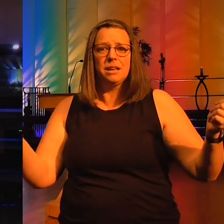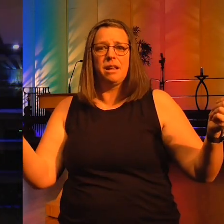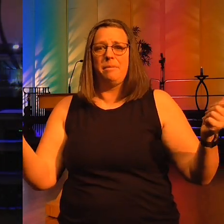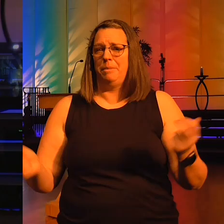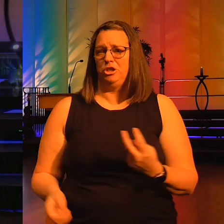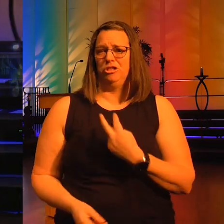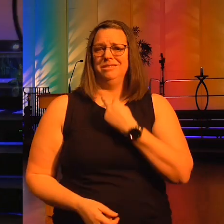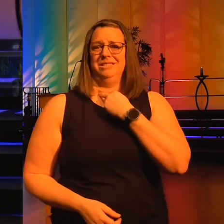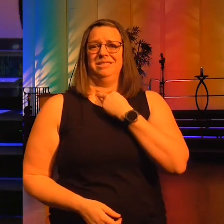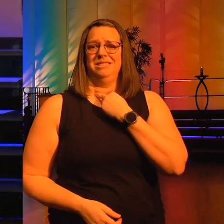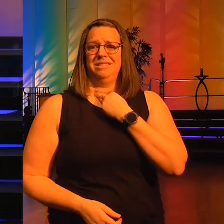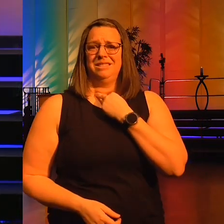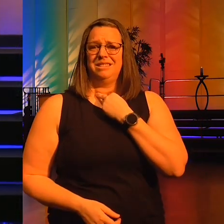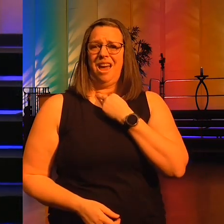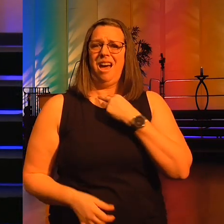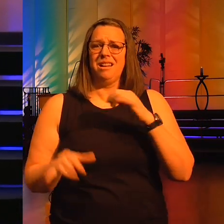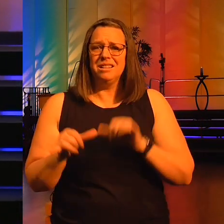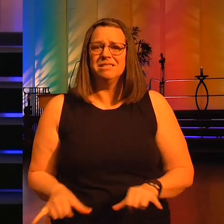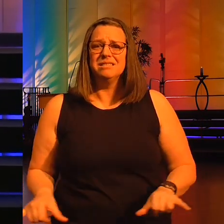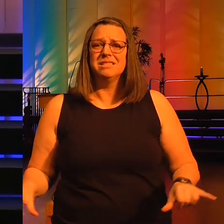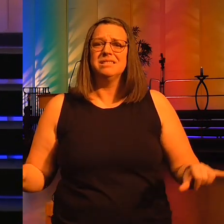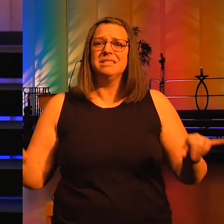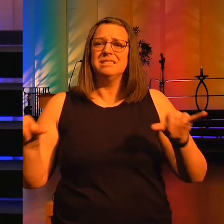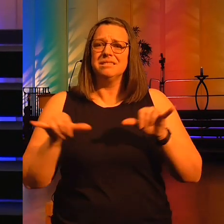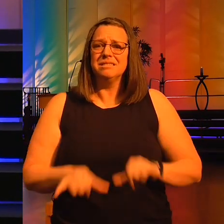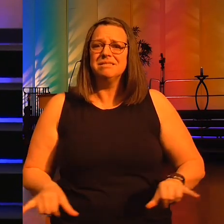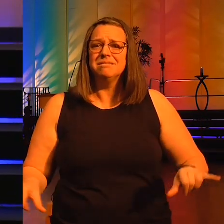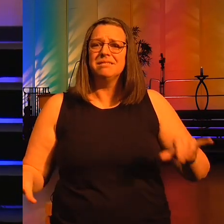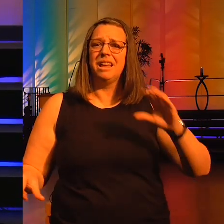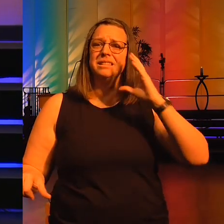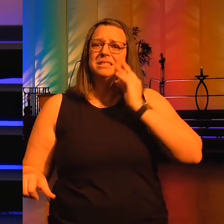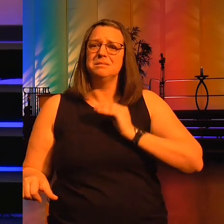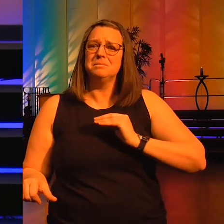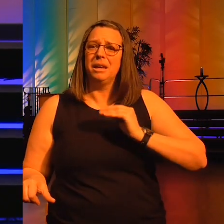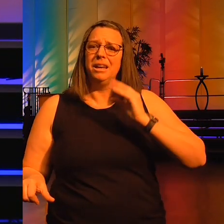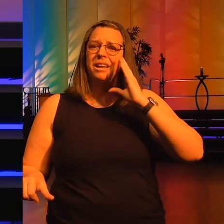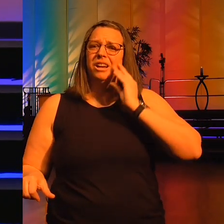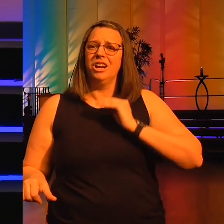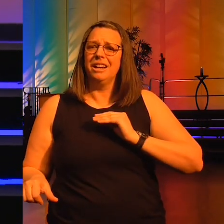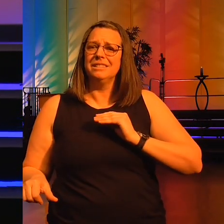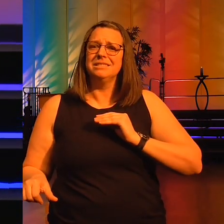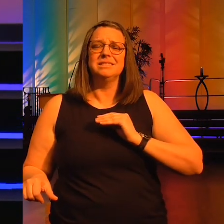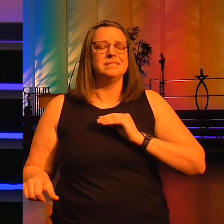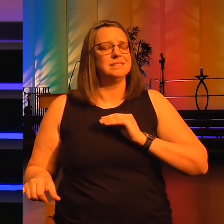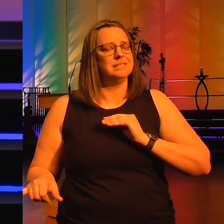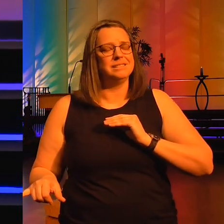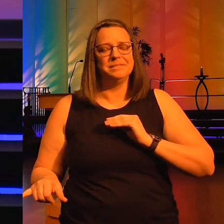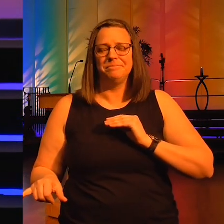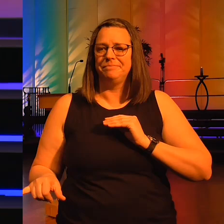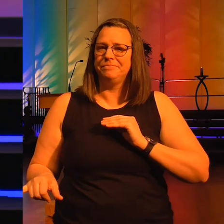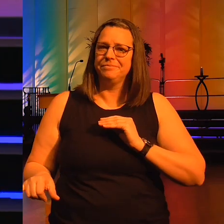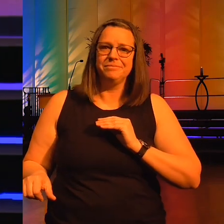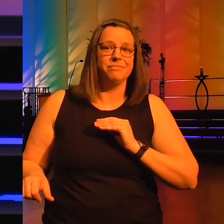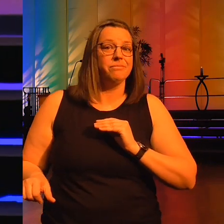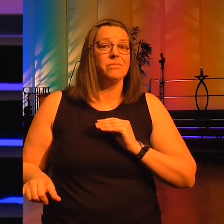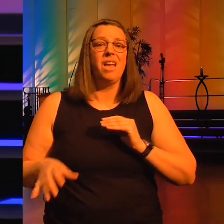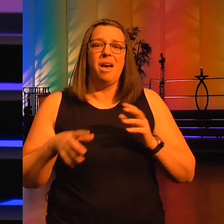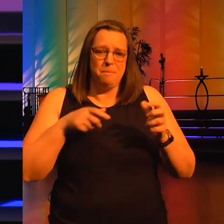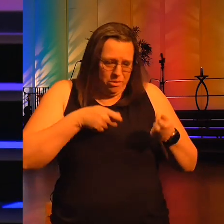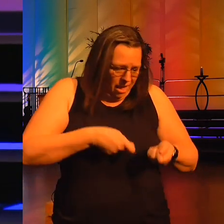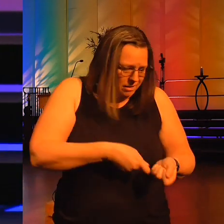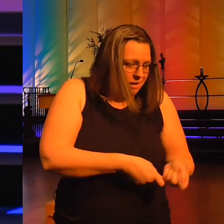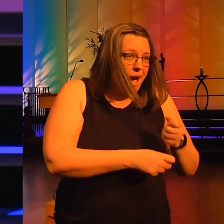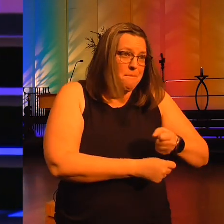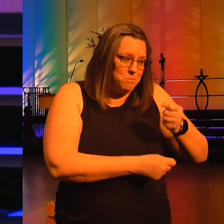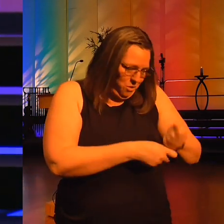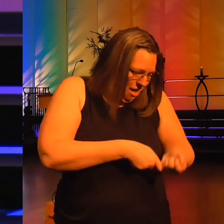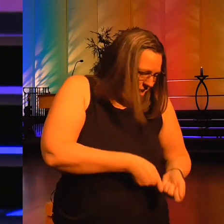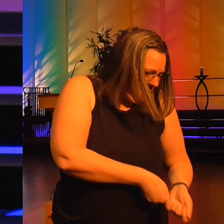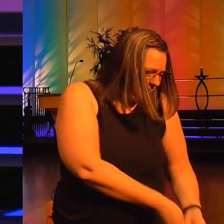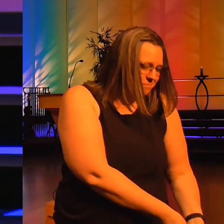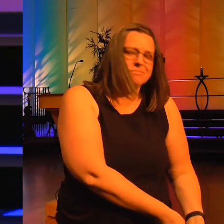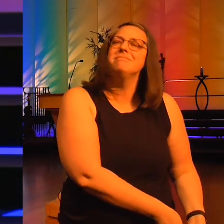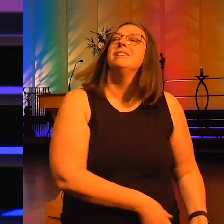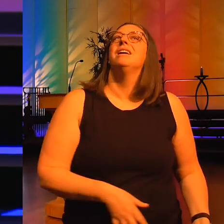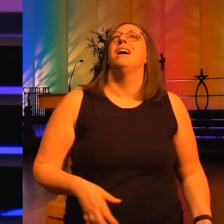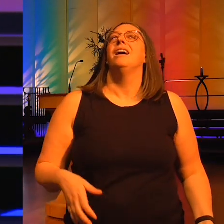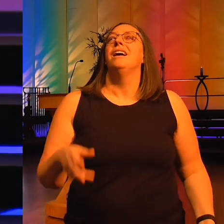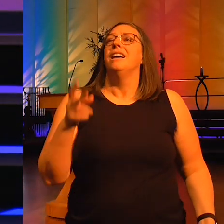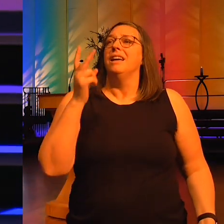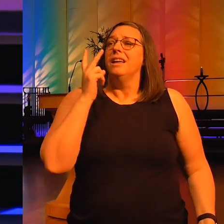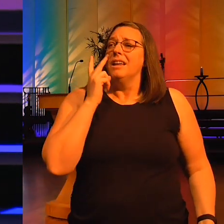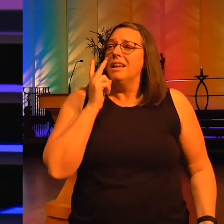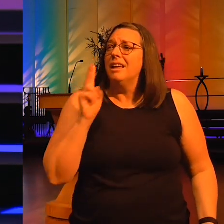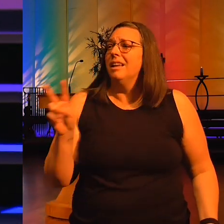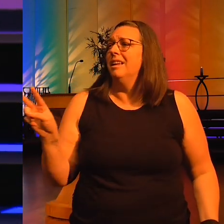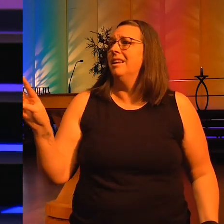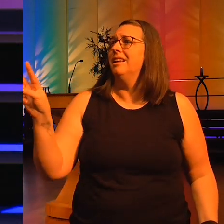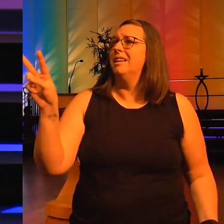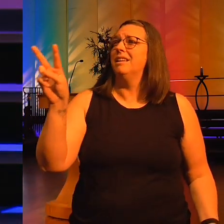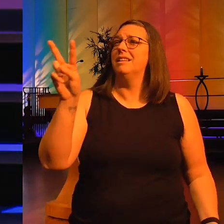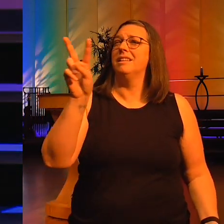in the same old storm again well hold tight to your up darling I'm just trying